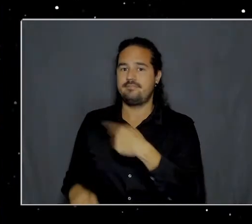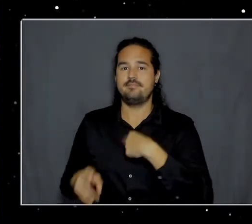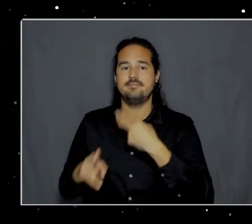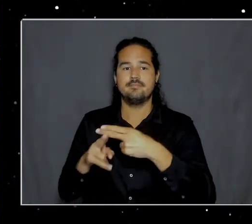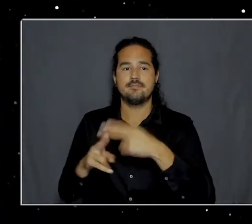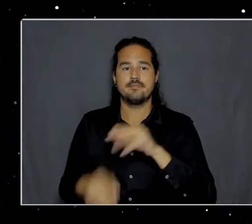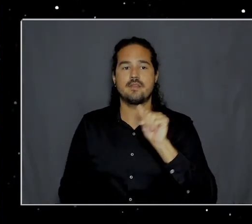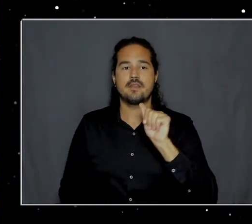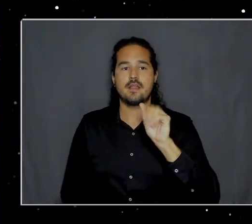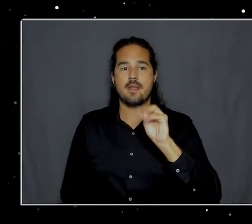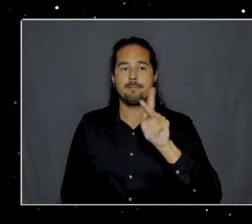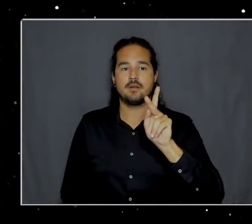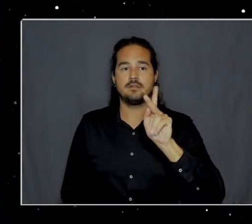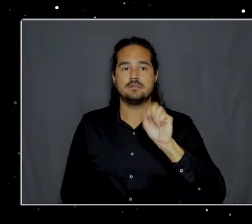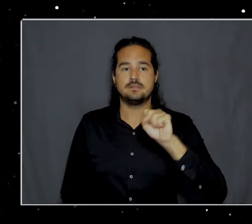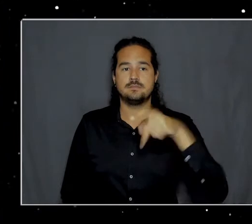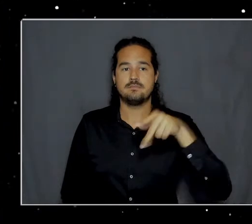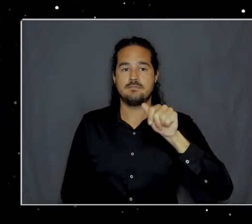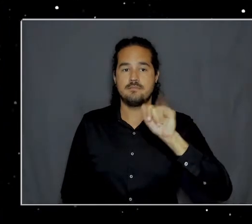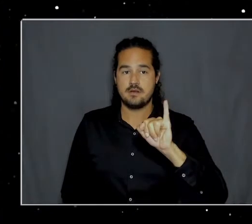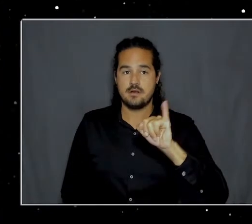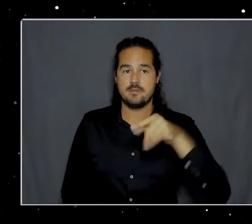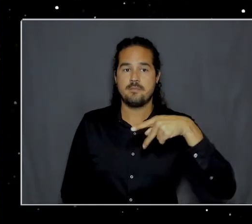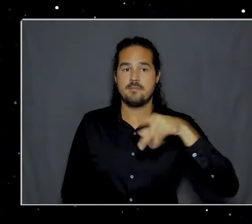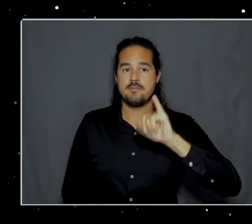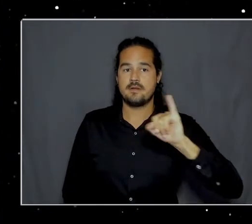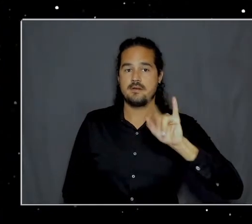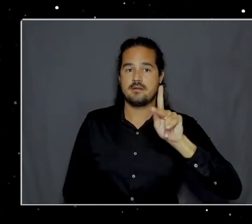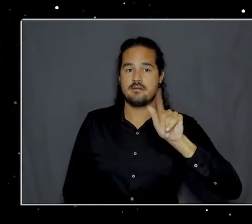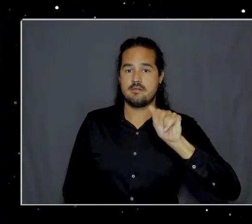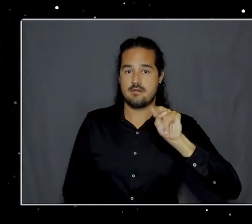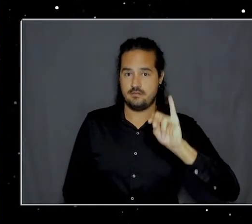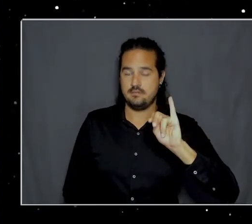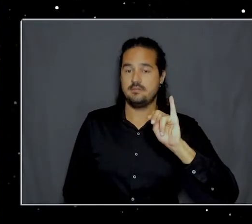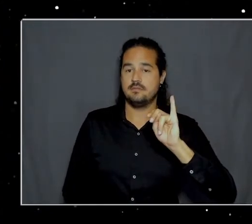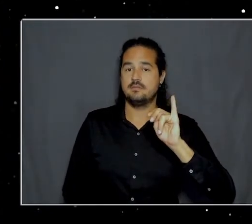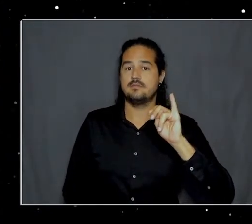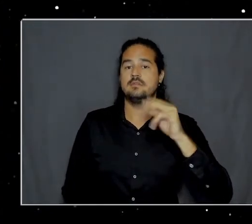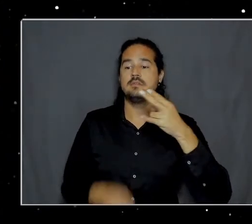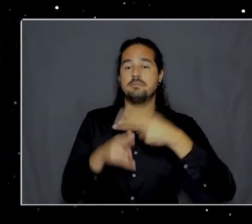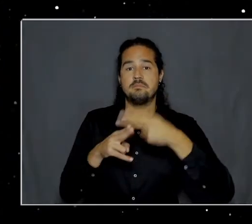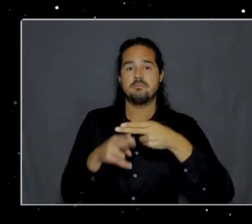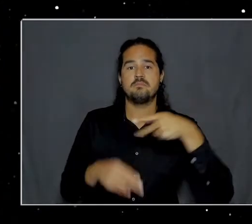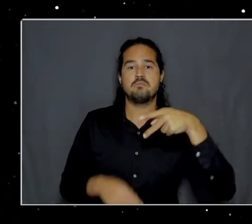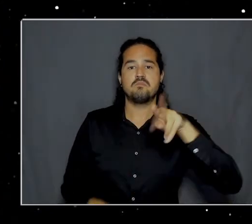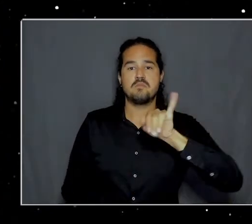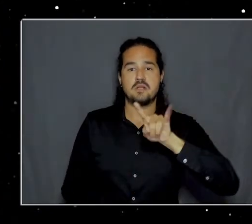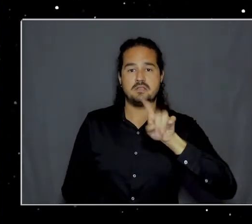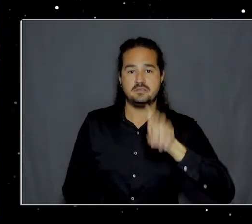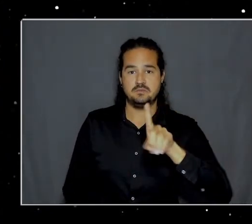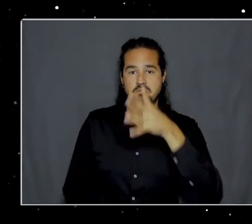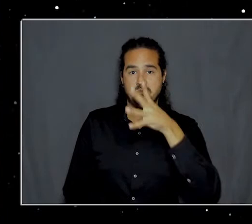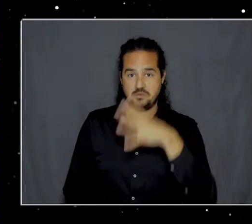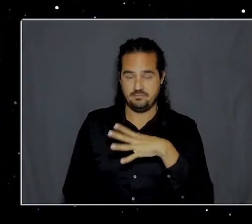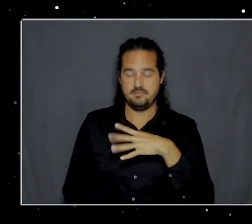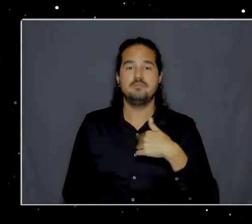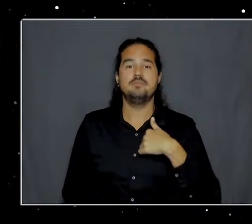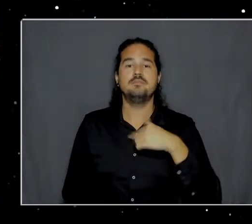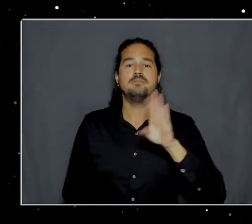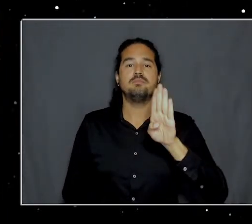HOMELANDS. BREE BLACK HORSE: IN BLACKFEET (SIKSIKA/ AAMSSKÁÁPIPIKANI) LANGUAGE: HELLO, I AM AMKSAPI PIIKANI, AND MY NAME IS PRIZED WOMAN. MY NAME IS BREE BLACK HORSE. MY